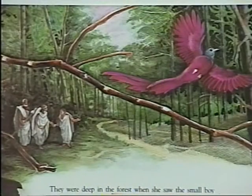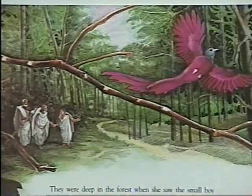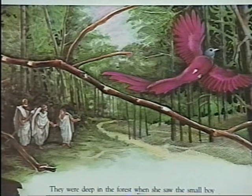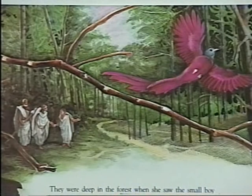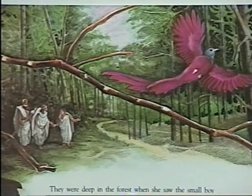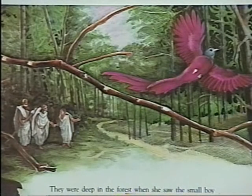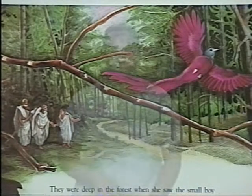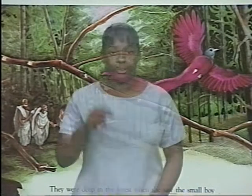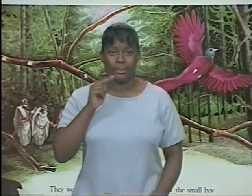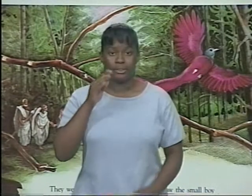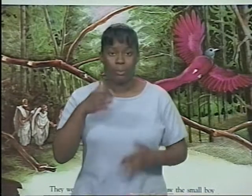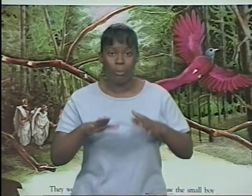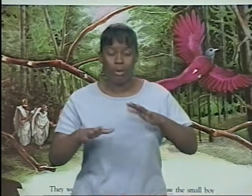filled with excitement about all there was to see.